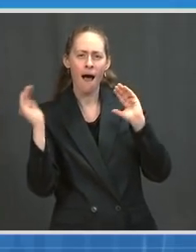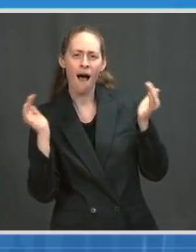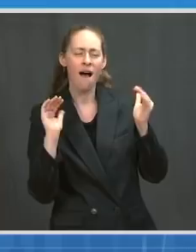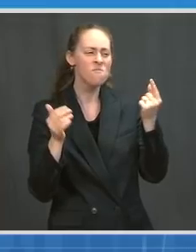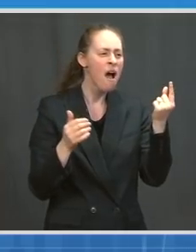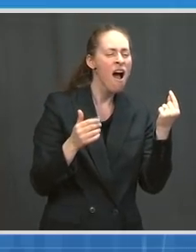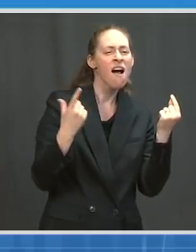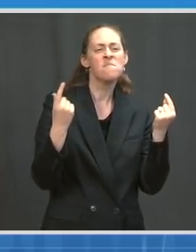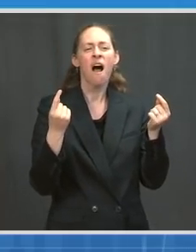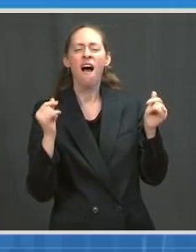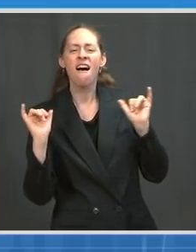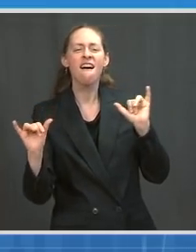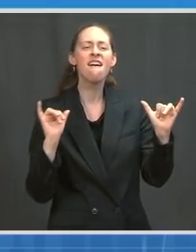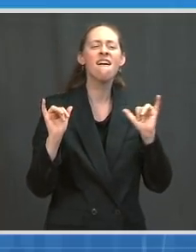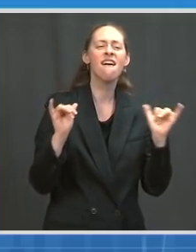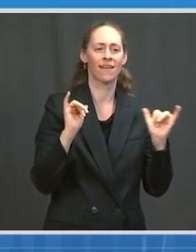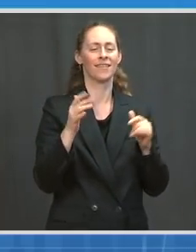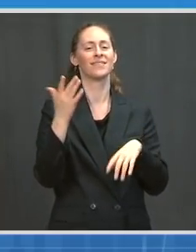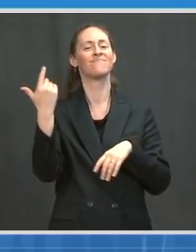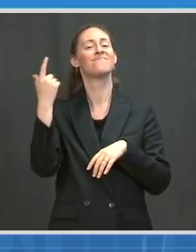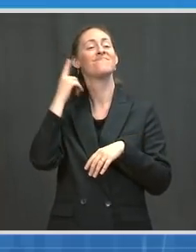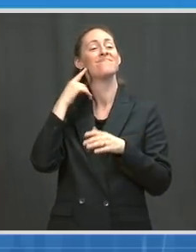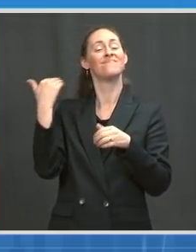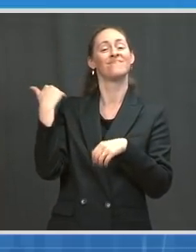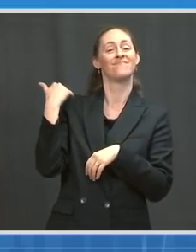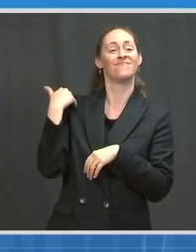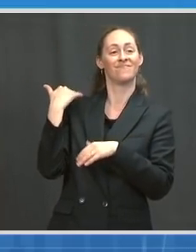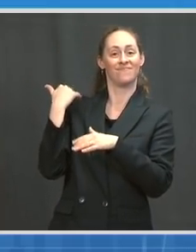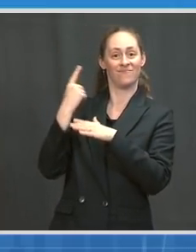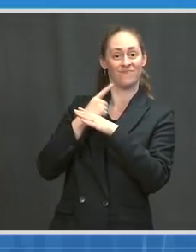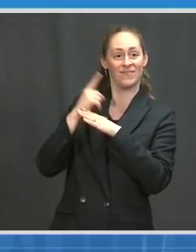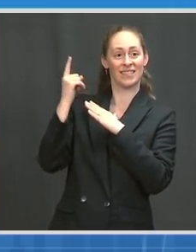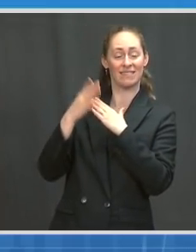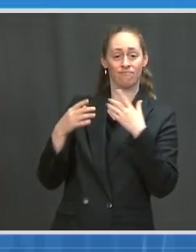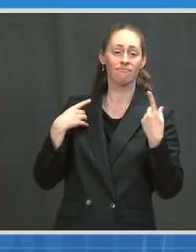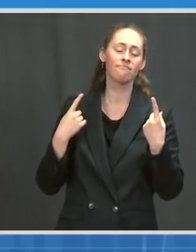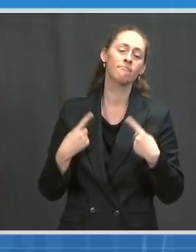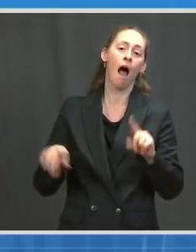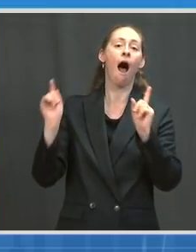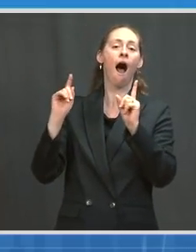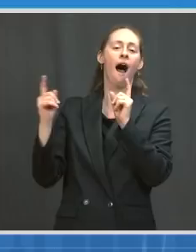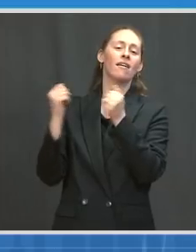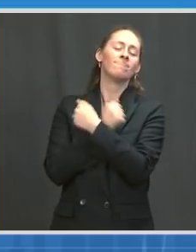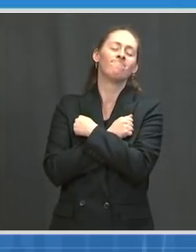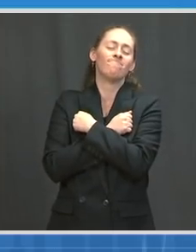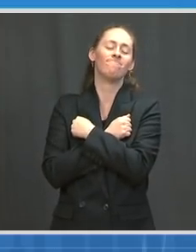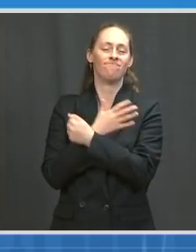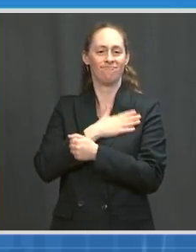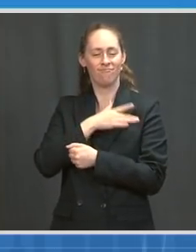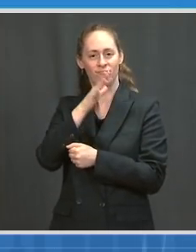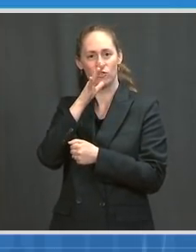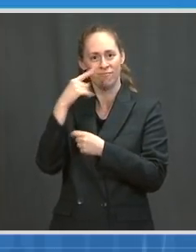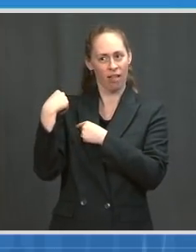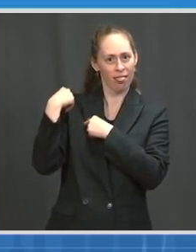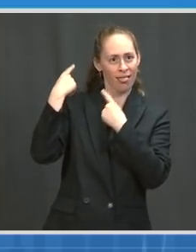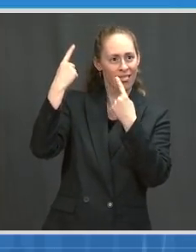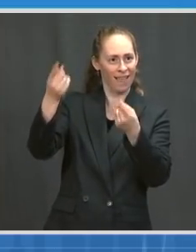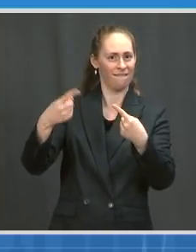for the first time in quite a long time. And even my son who doesn't really like needles said this was not a big deal.